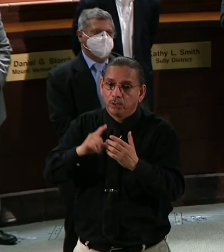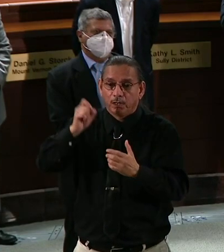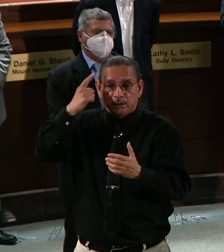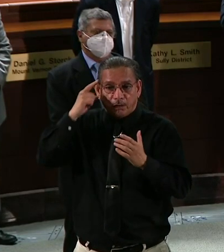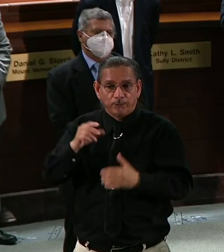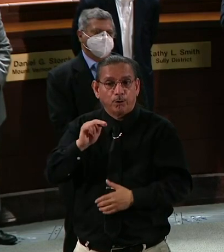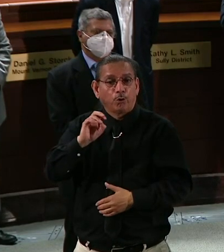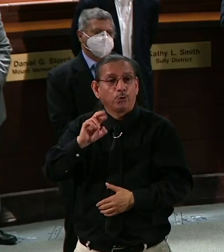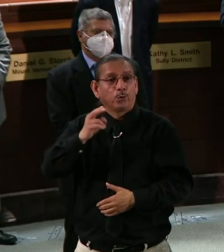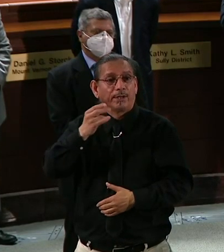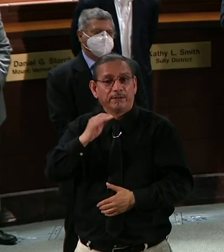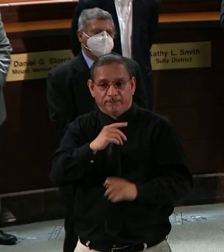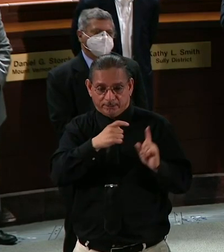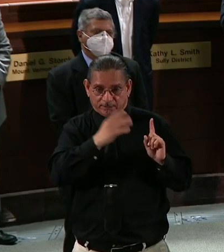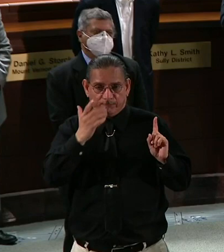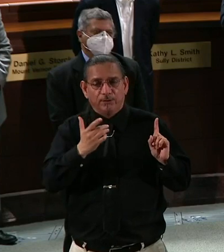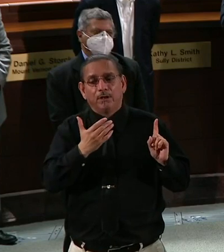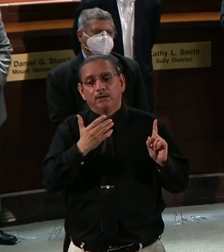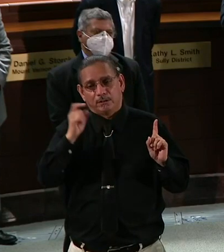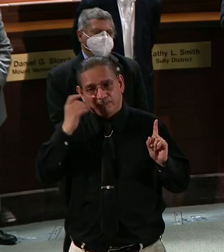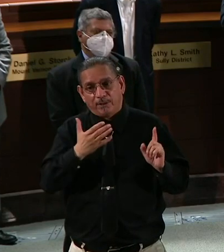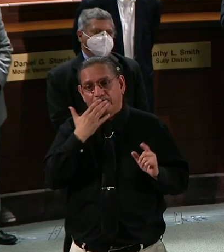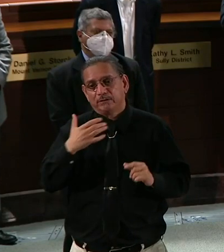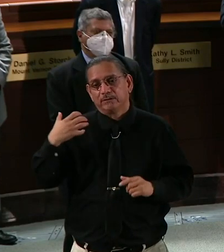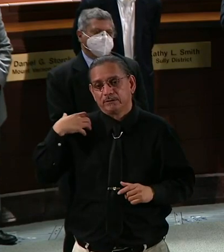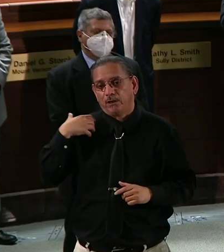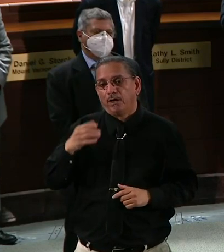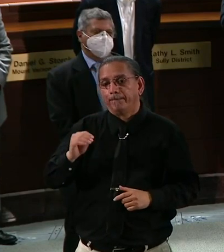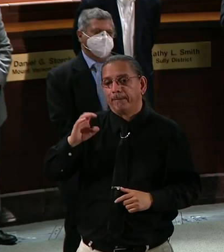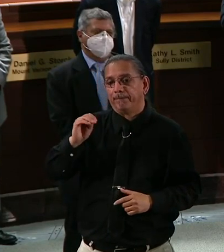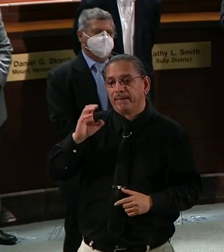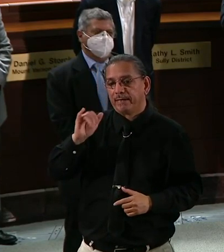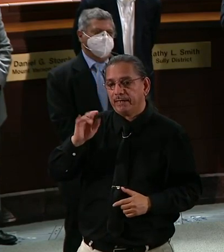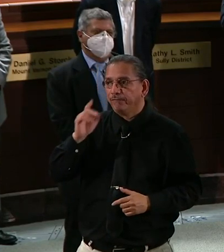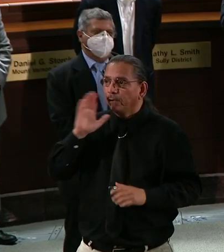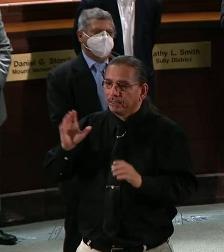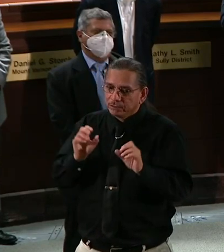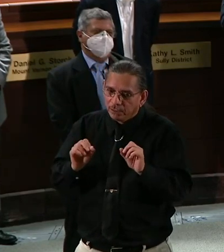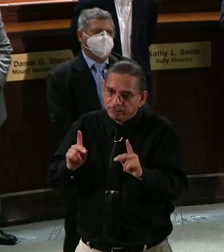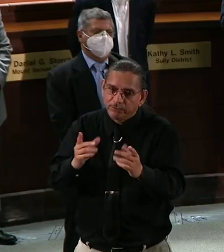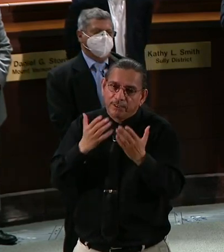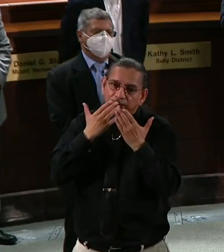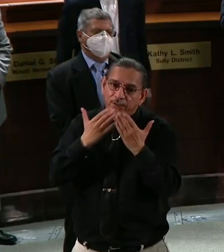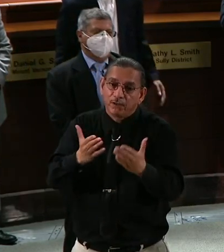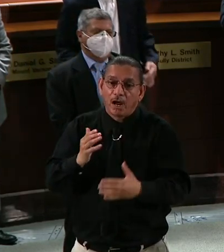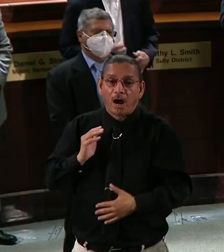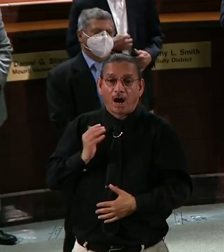ON IS TO FIVE THAT IS TO MAINTAIN THE SYSTEM THE